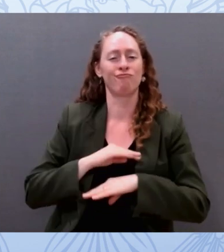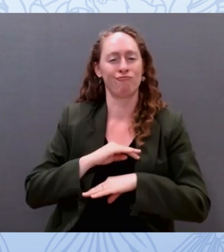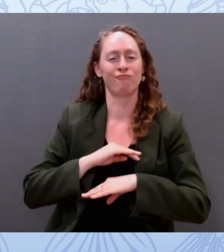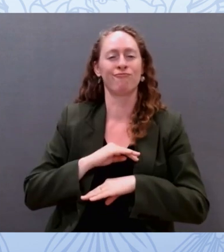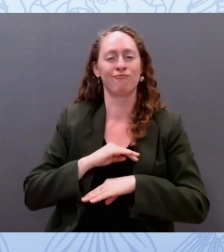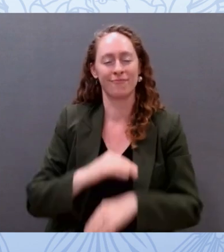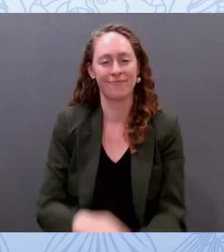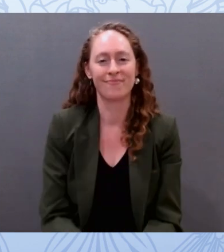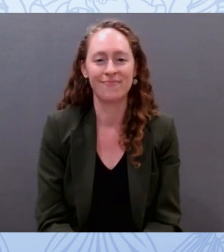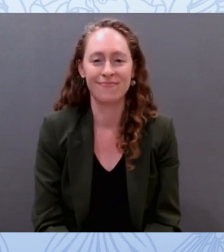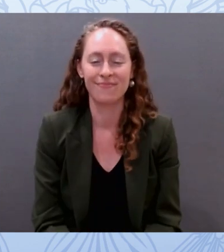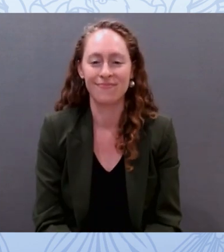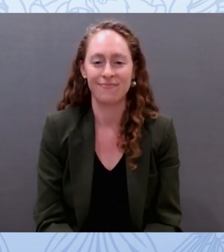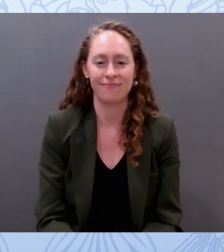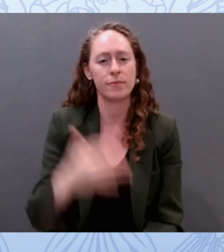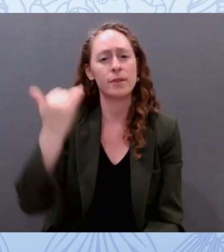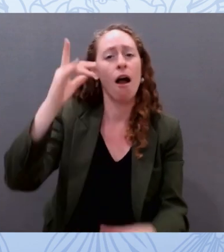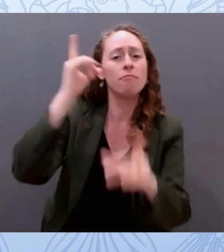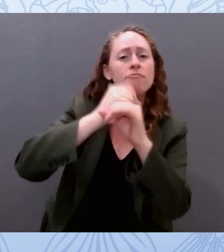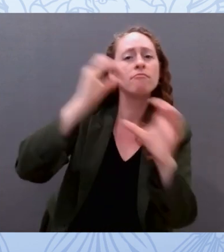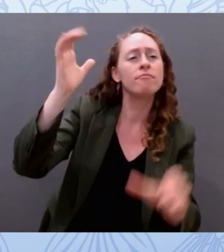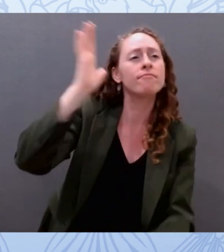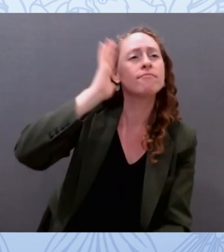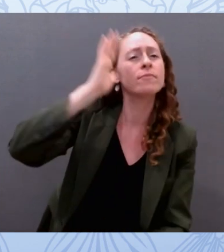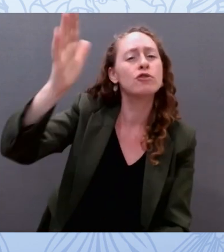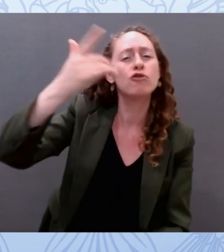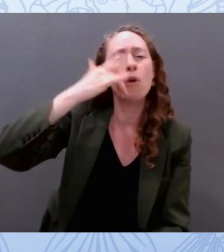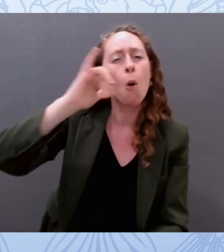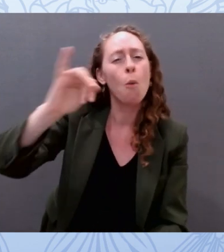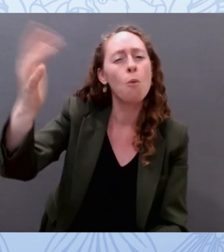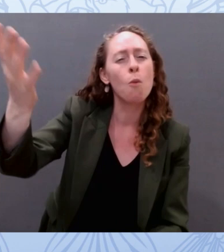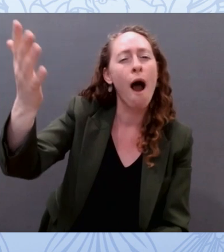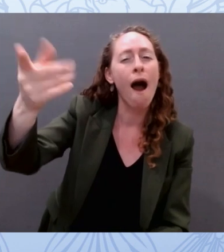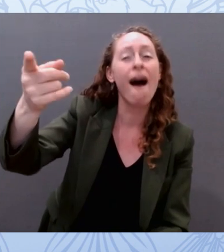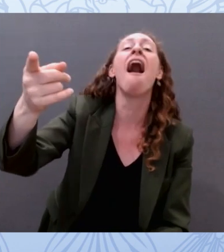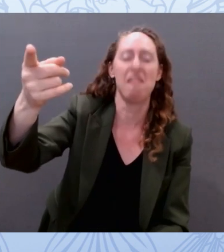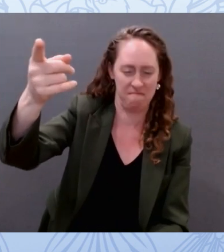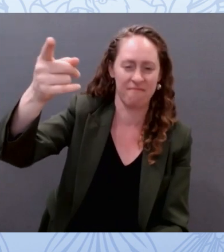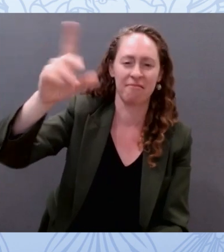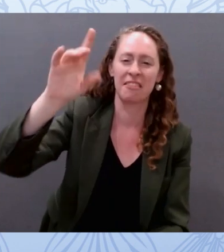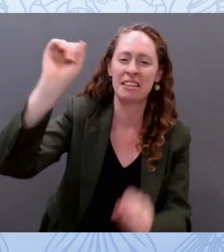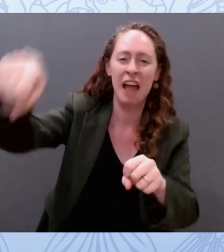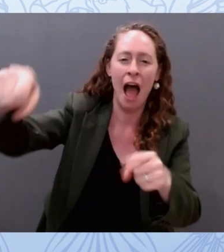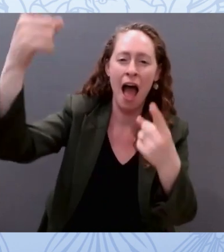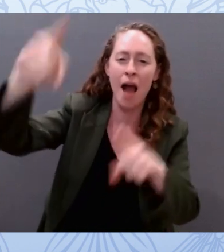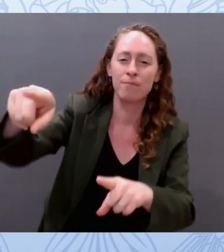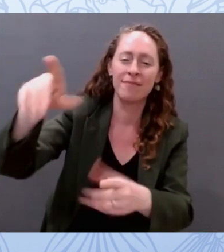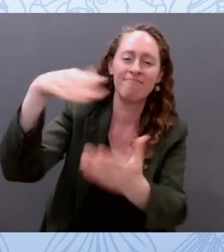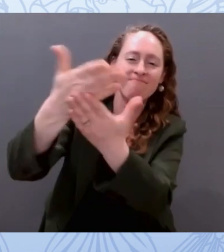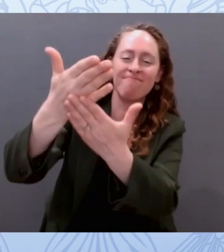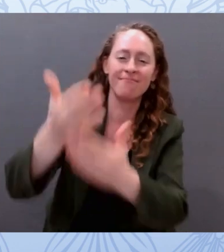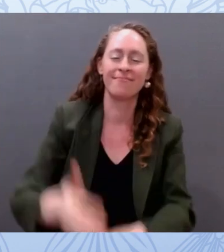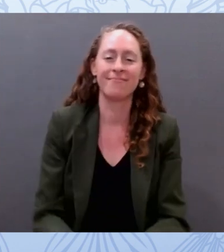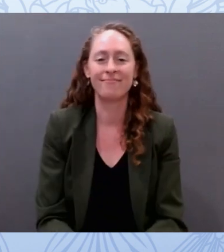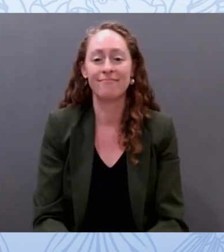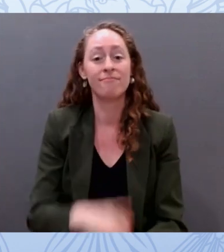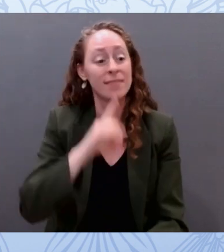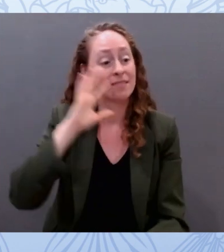So where are you from? Where are you from? Well, I thought I'd give you a try. All of you.